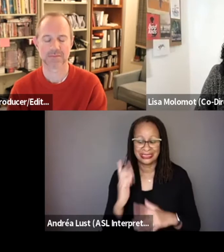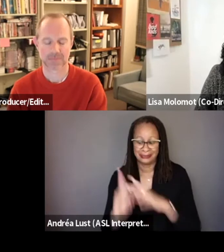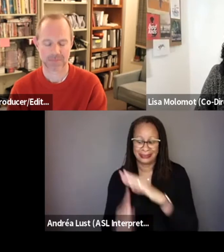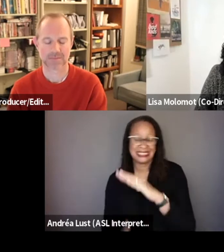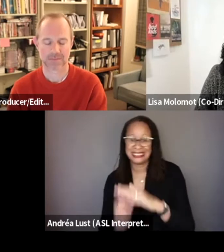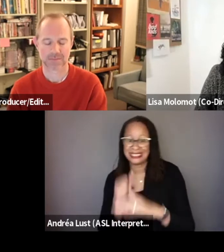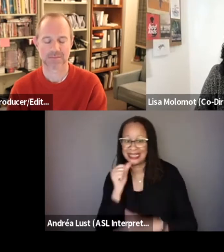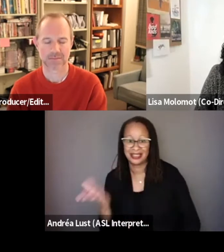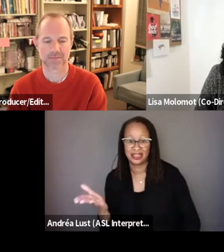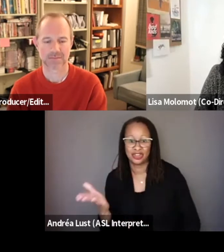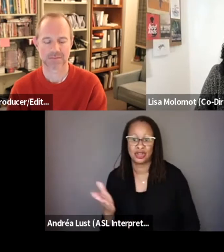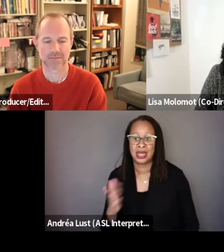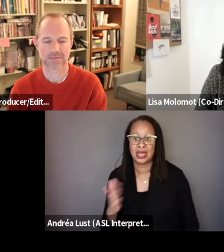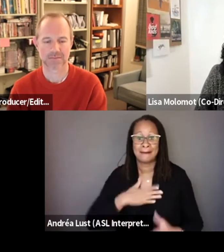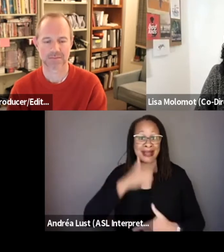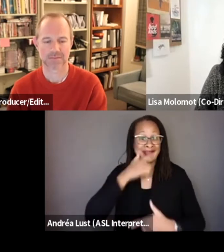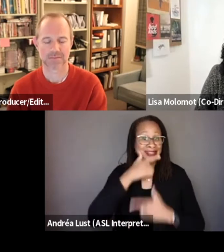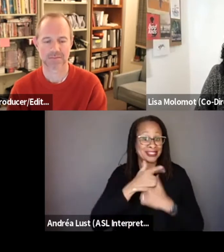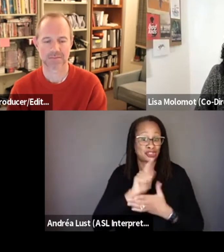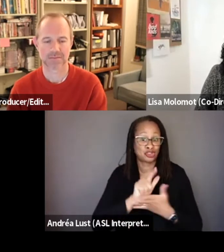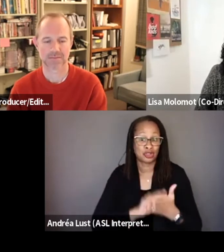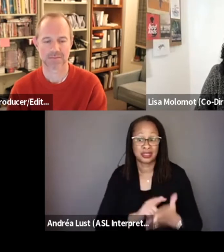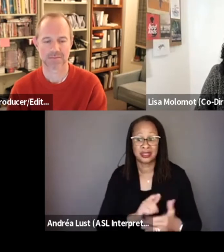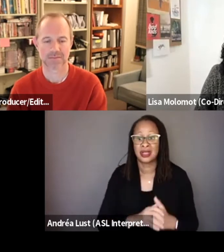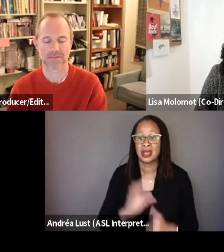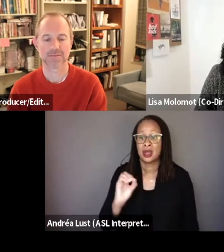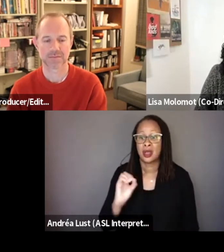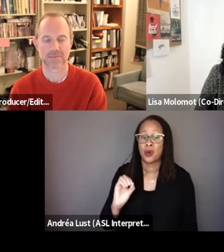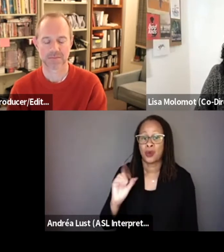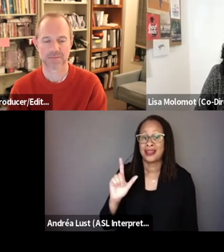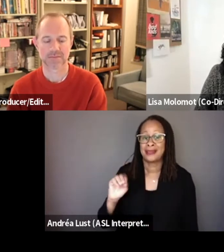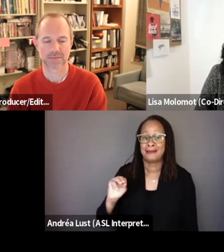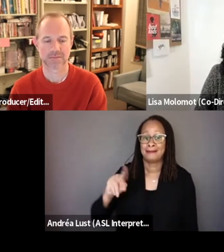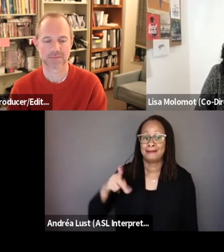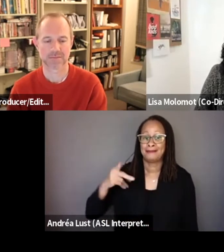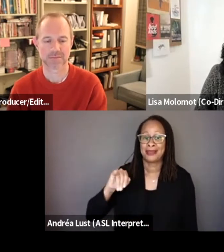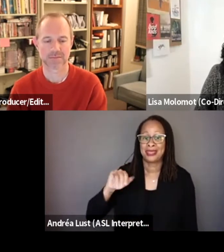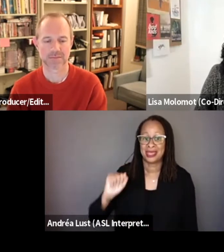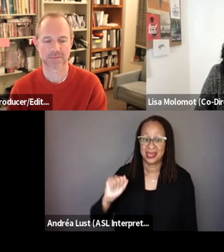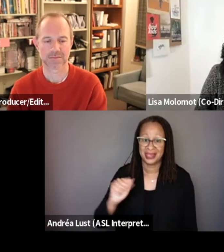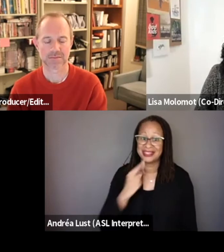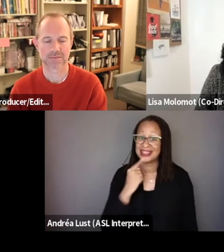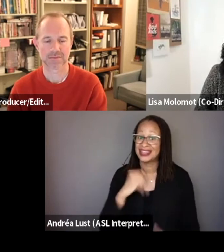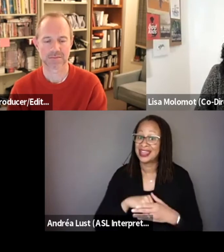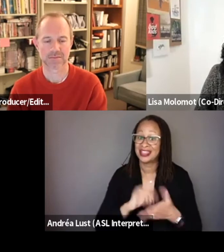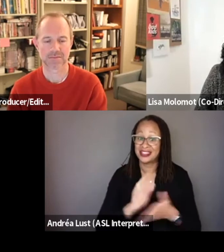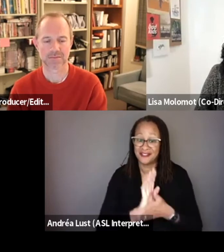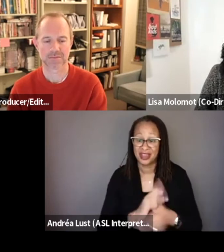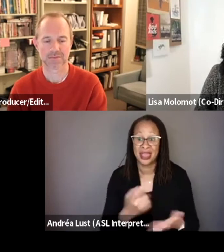And like my sister-in-law said, Olympian of film. Sometimes we feel like,